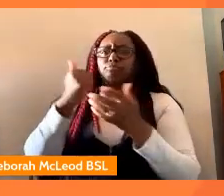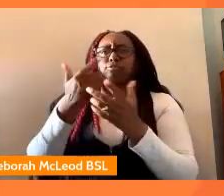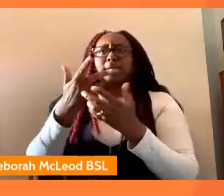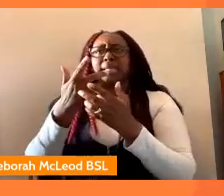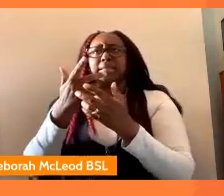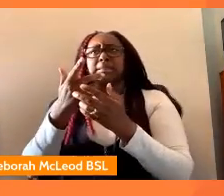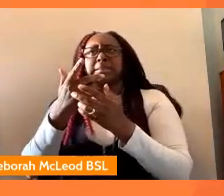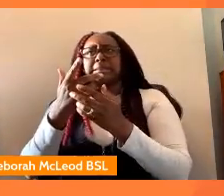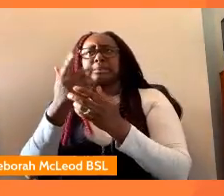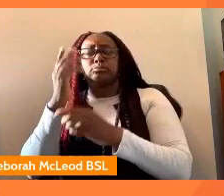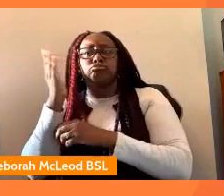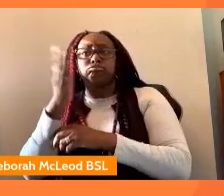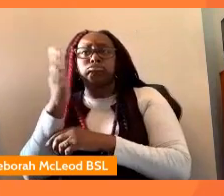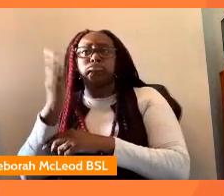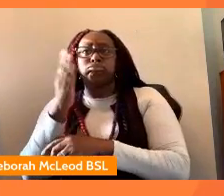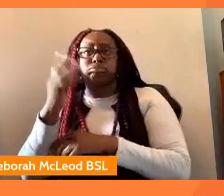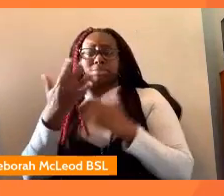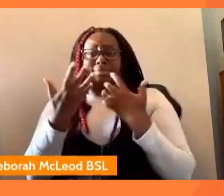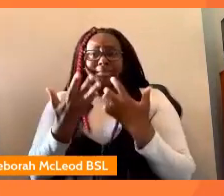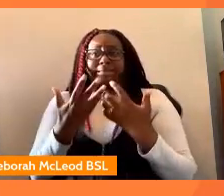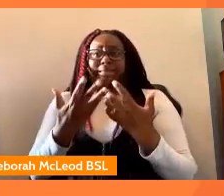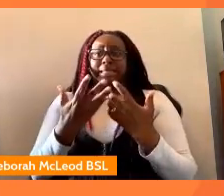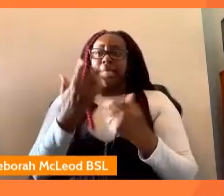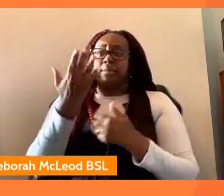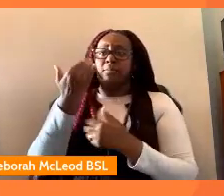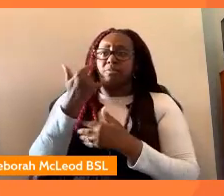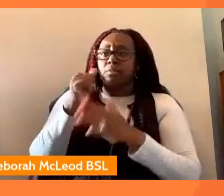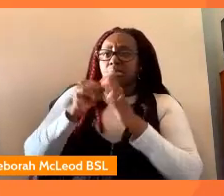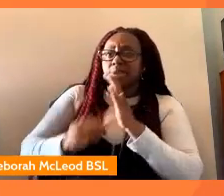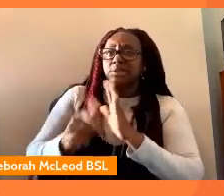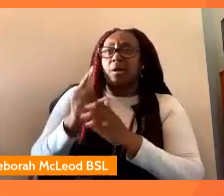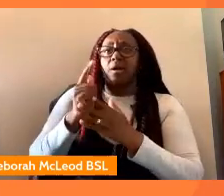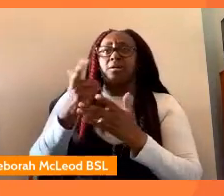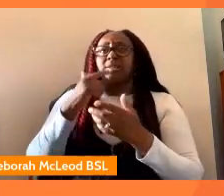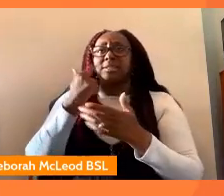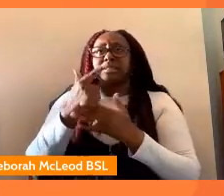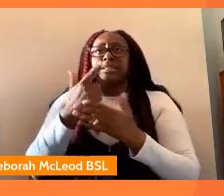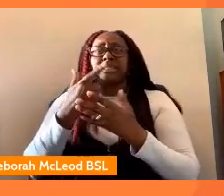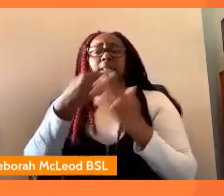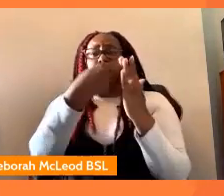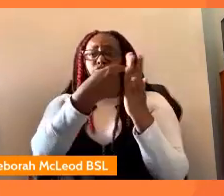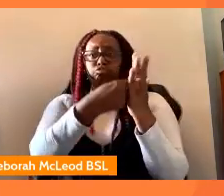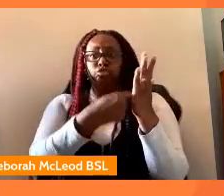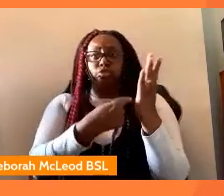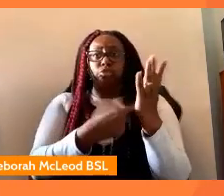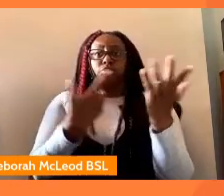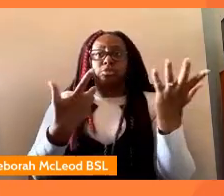but before we go any further, before we jump in just a bit of online housekeeping from our online conference producer, Jamie.